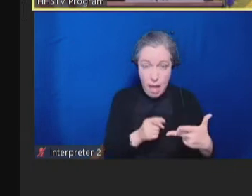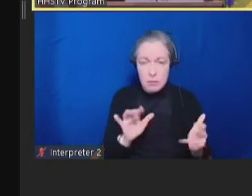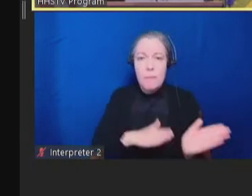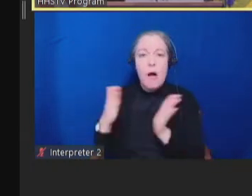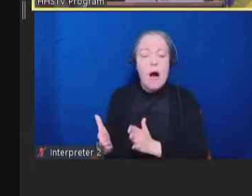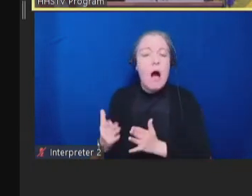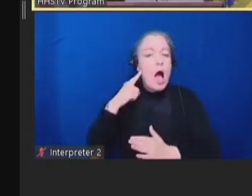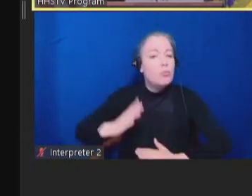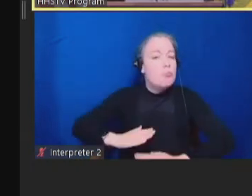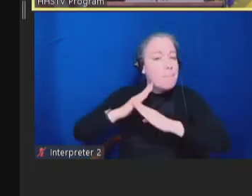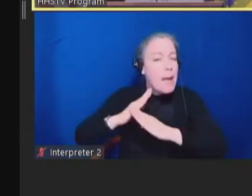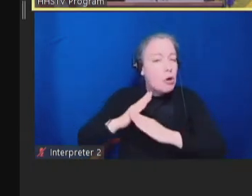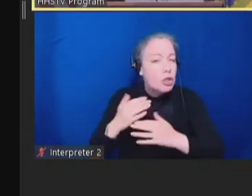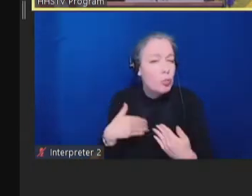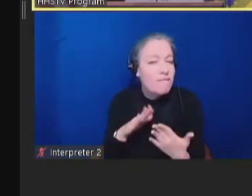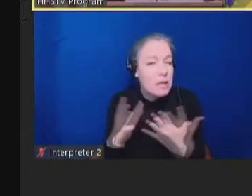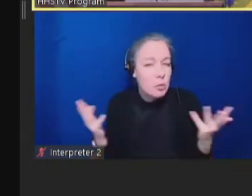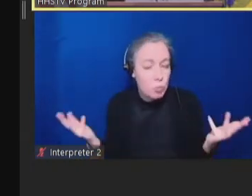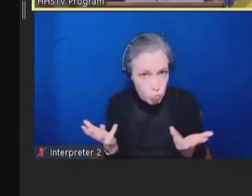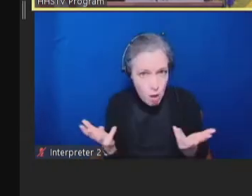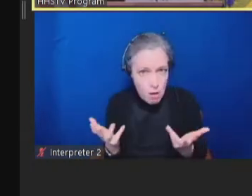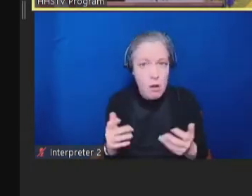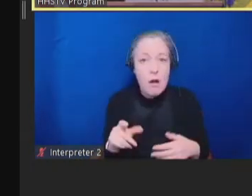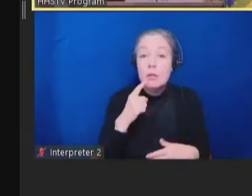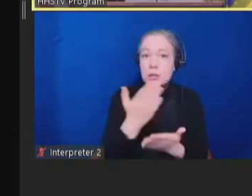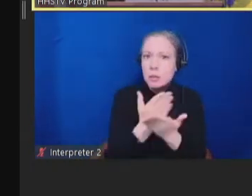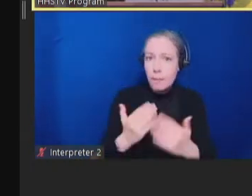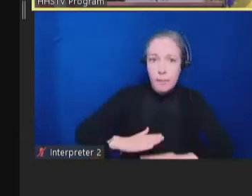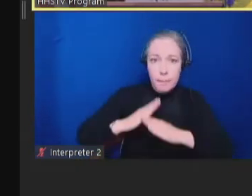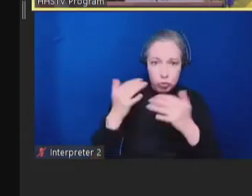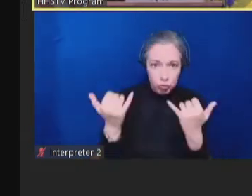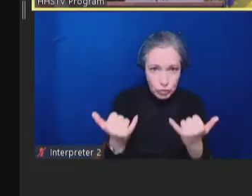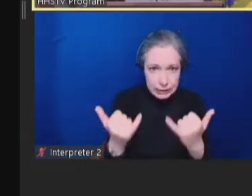this right now? Well, some of the barriers are -- right now, we do not have a cost-effective,